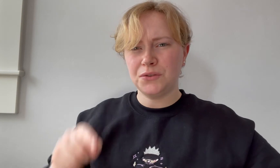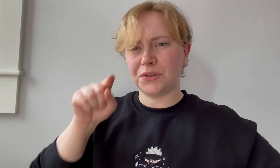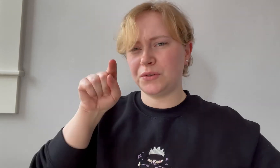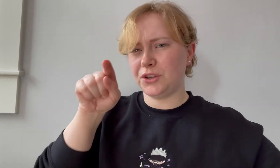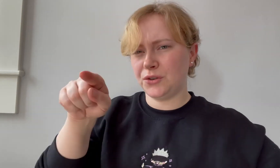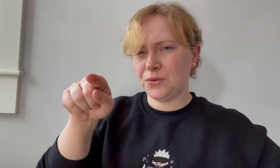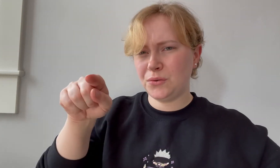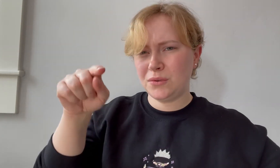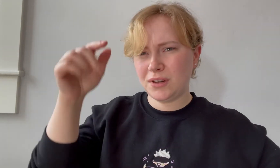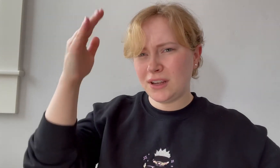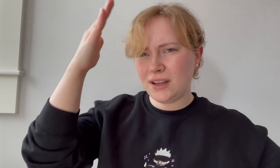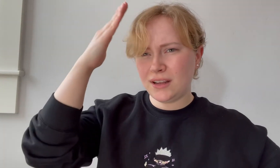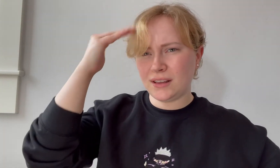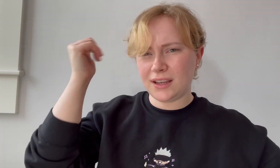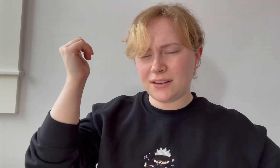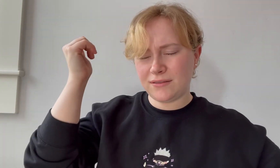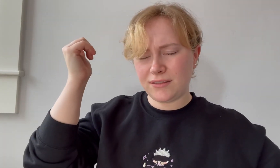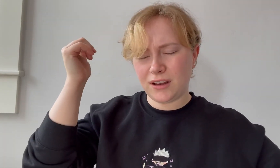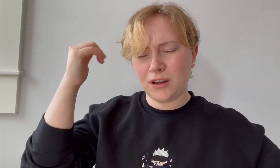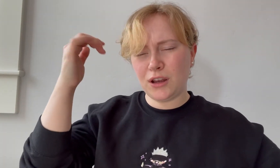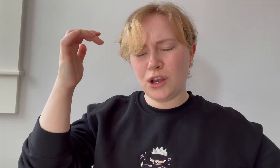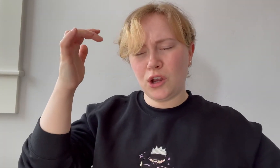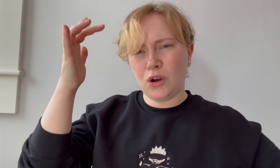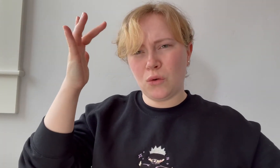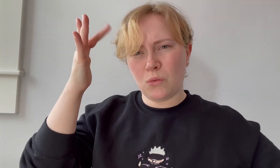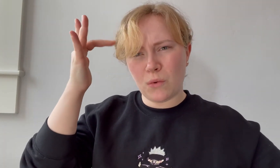so you leave y